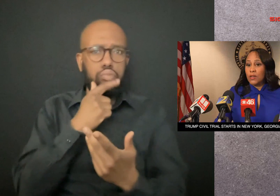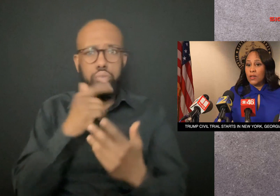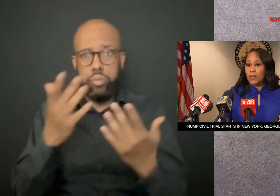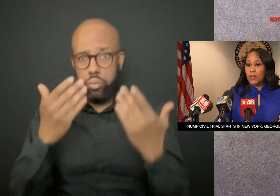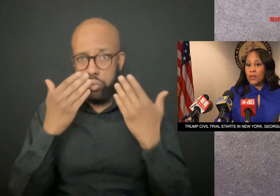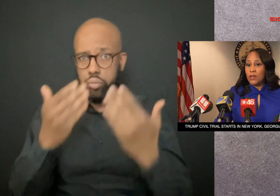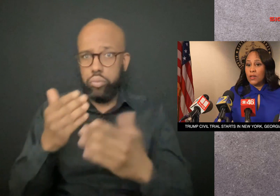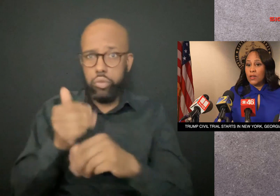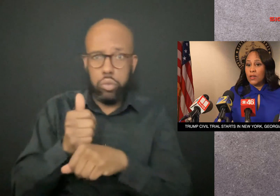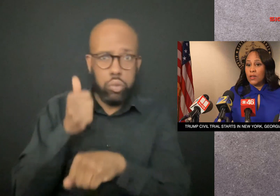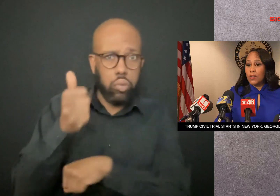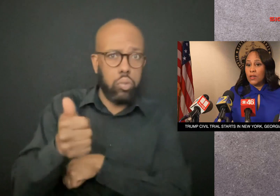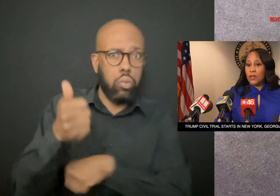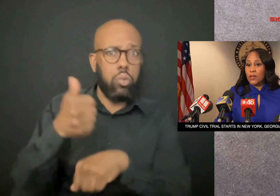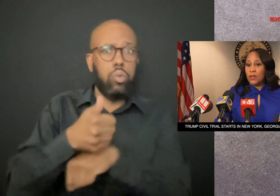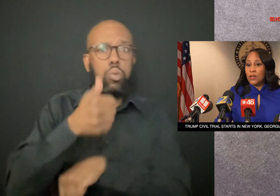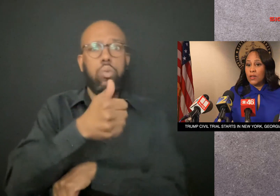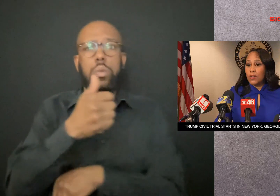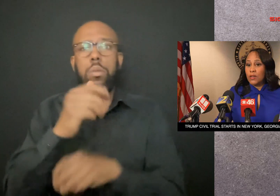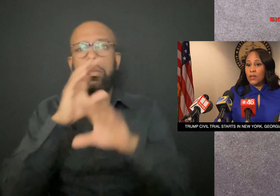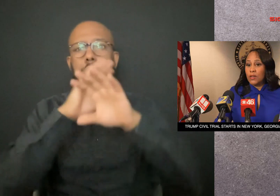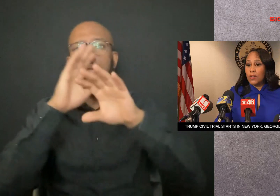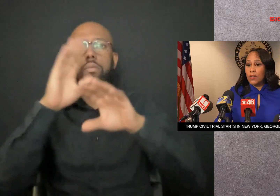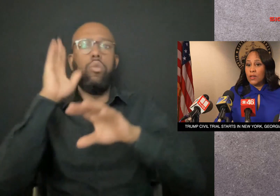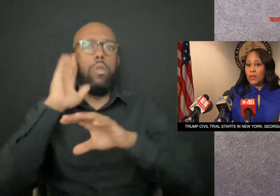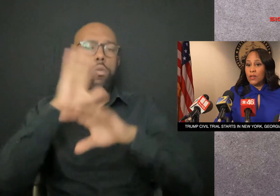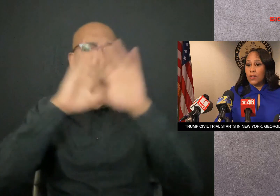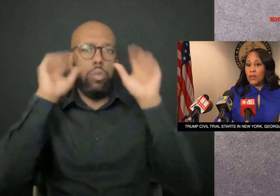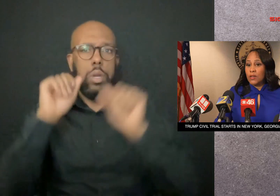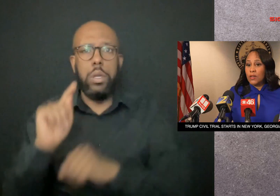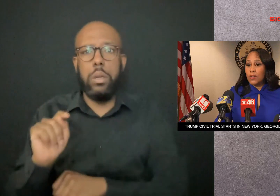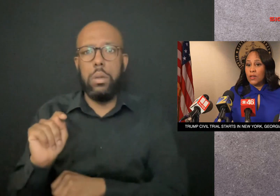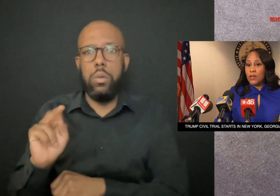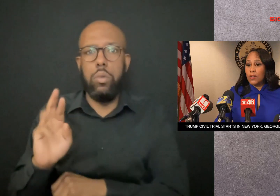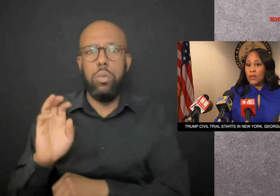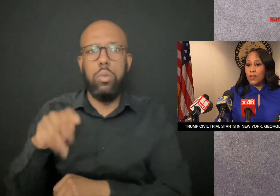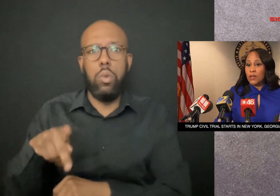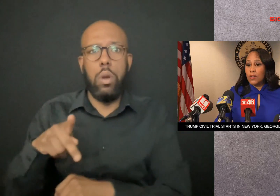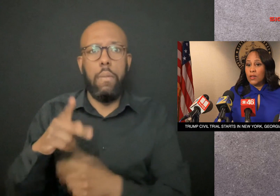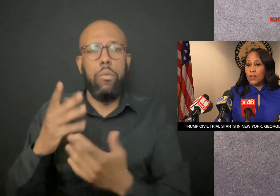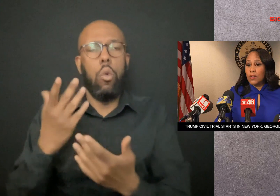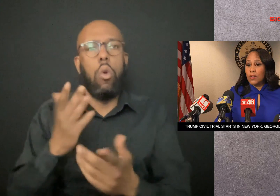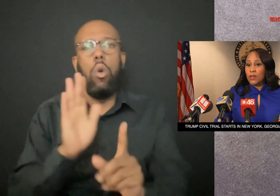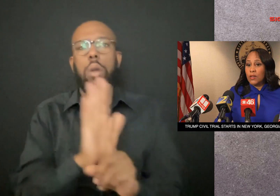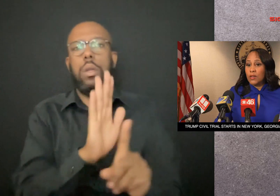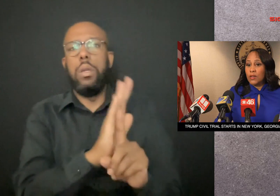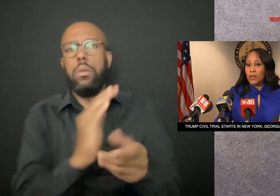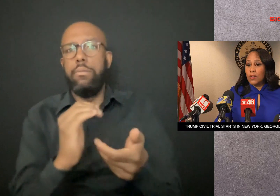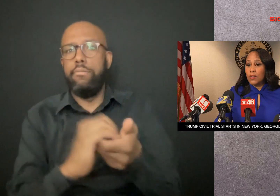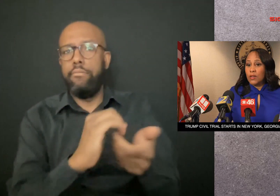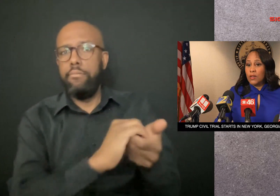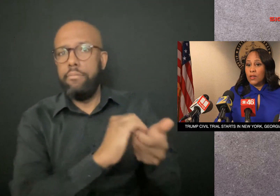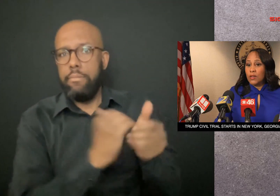plans to announce this summer whether she will charge former president Trump or his allies